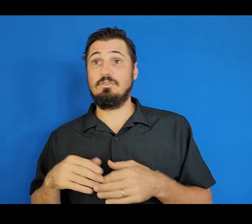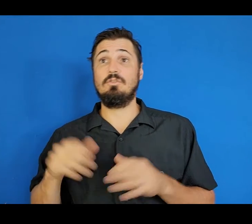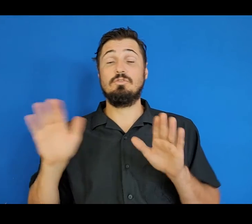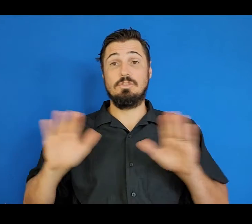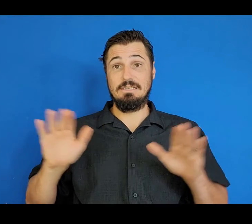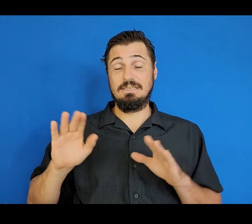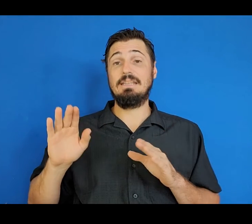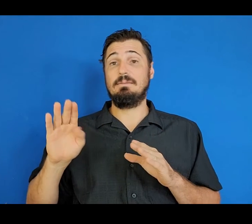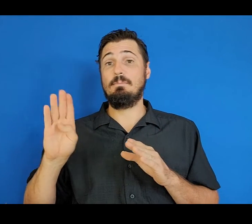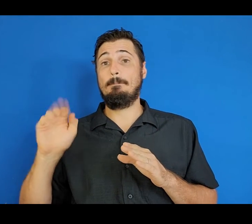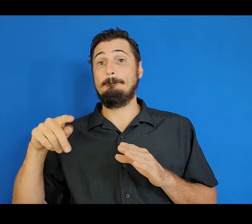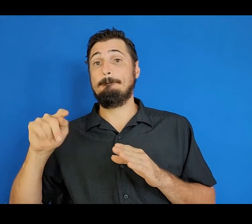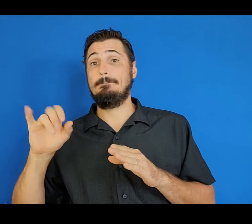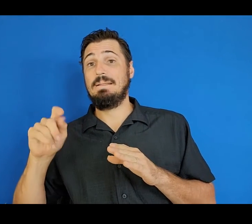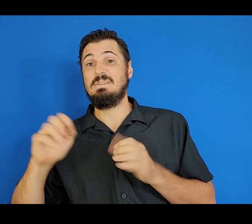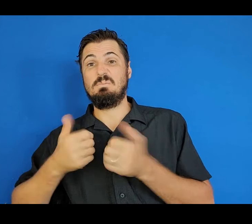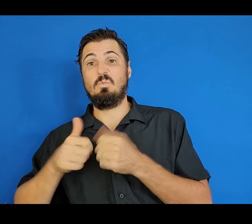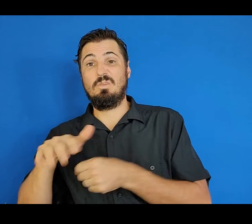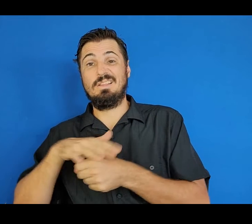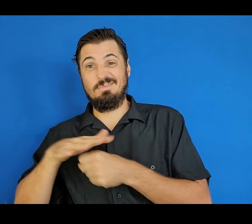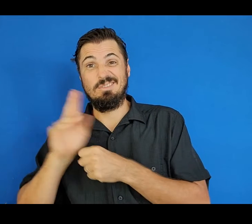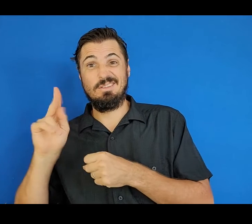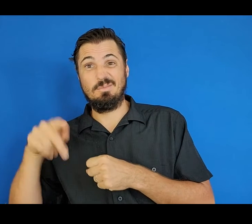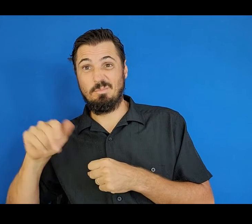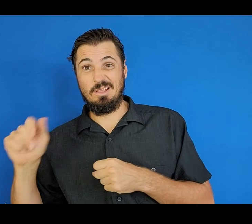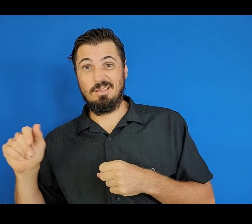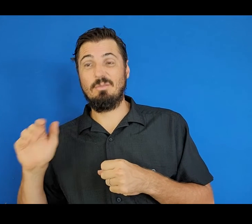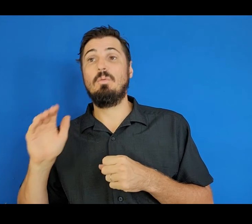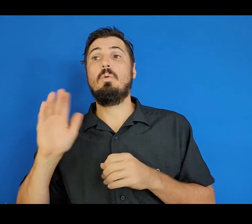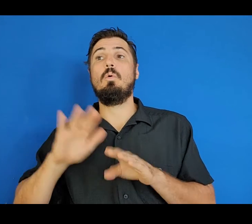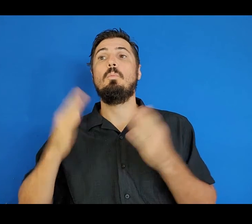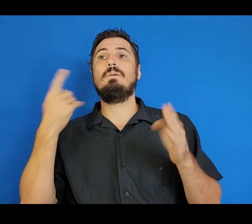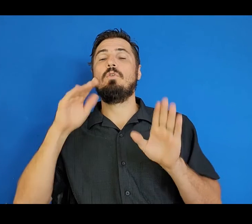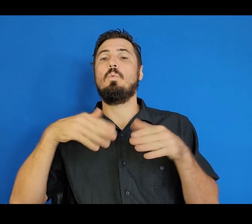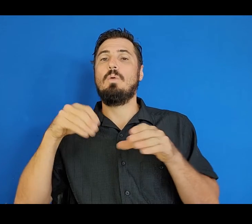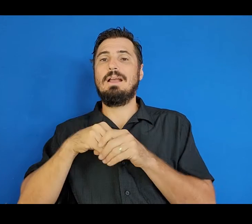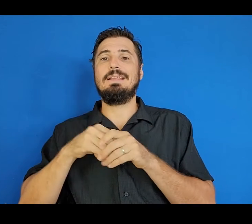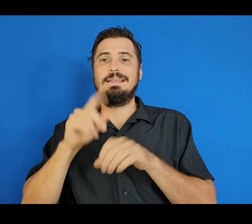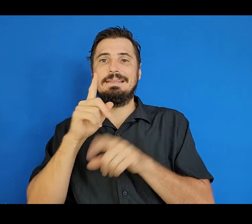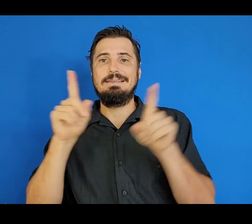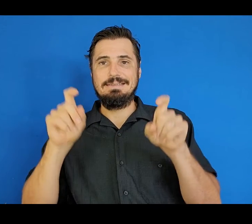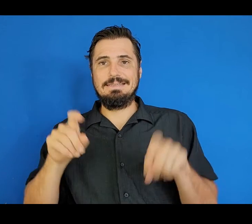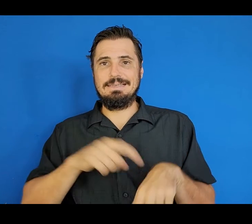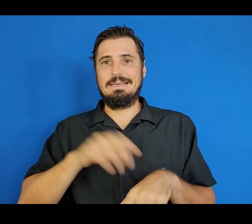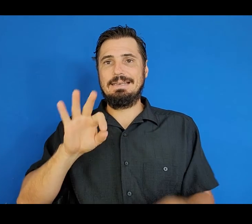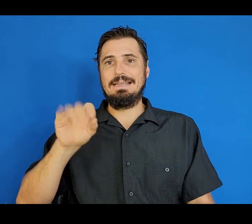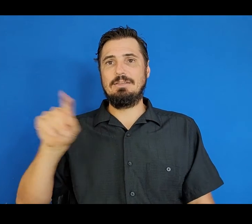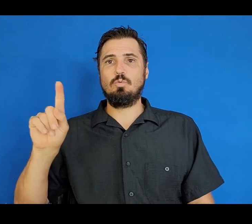Baptiste Sports Complex in Kapa‘a. It is open for walk-in testing from 9 a.m. to 1 p.m. each day